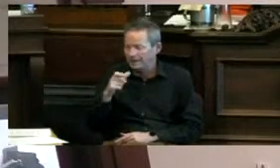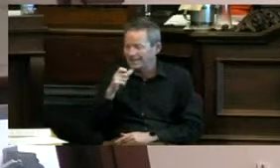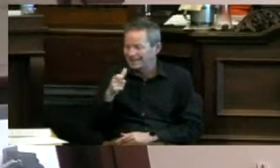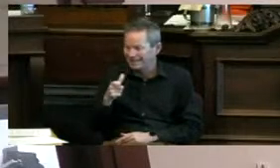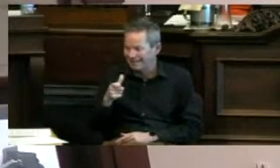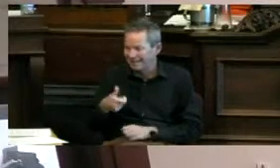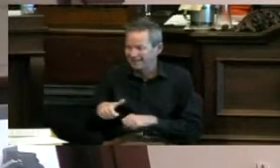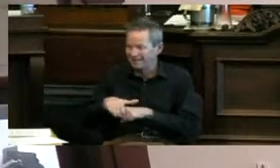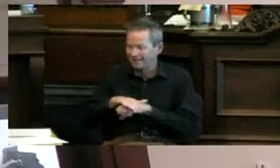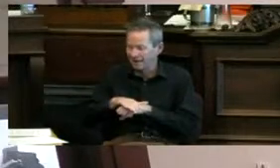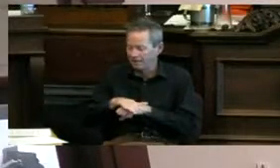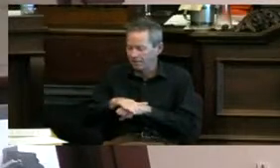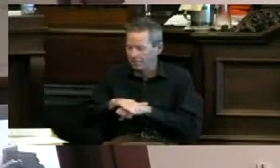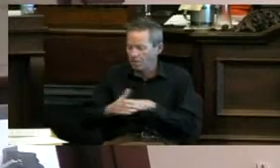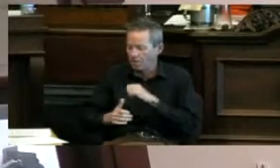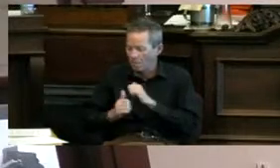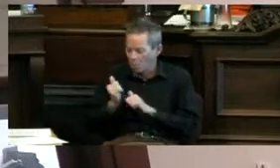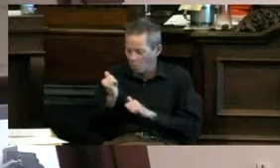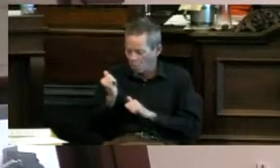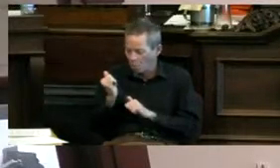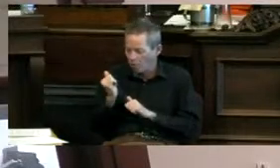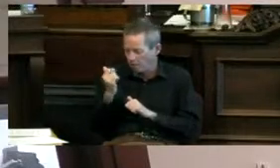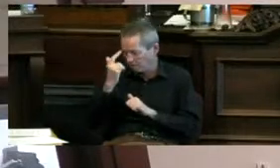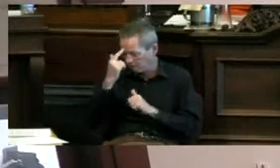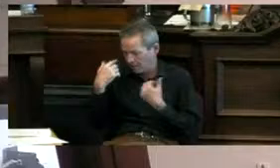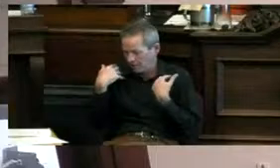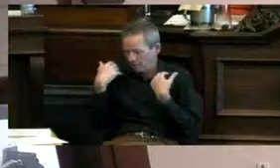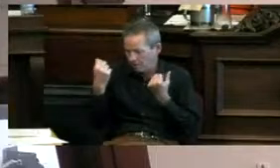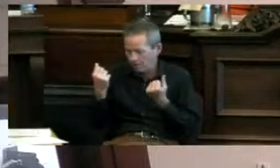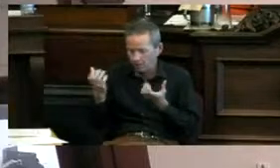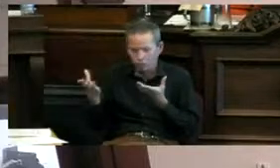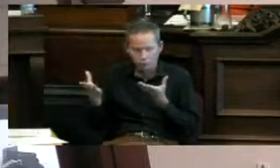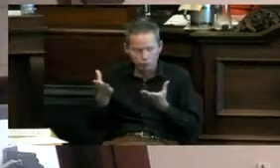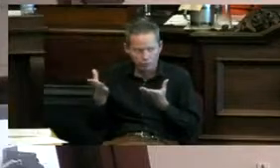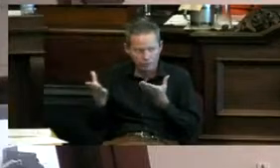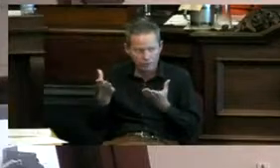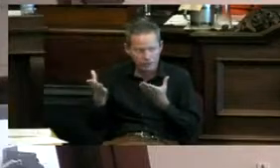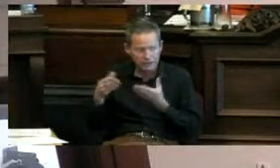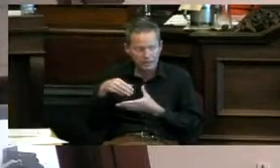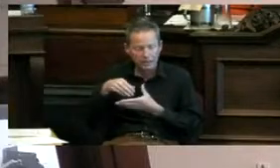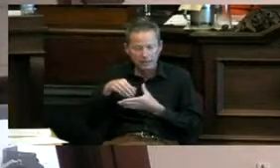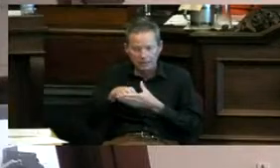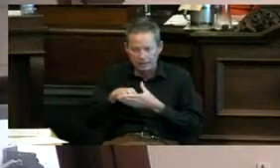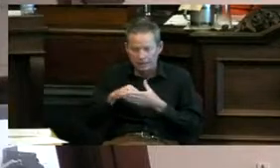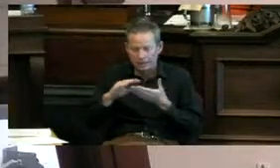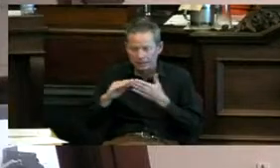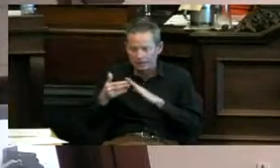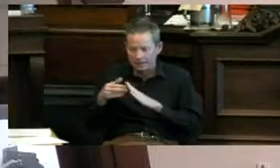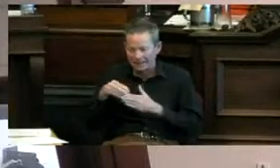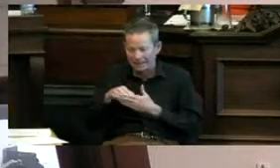what, but the fact of the matter is that MVP does not cover the